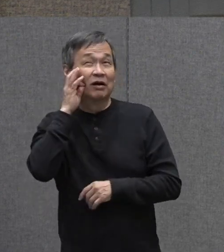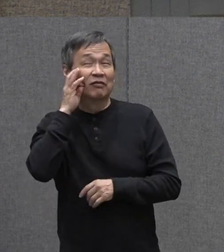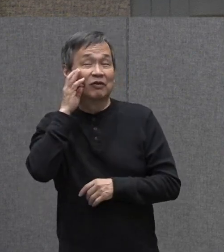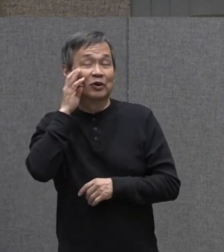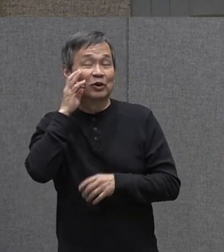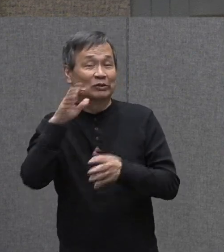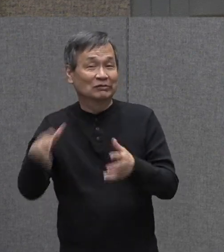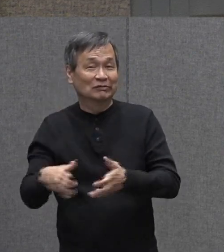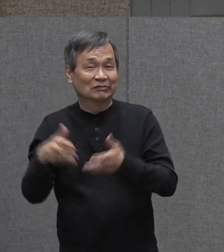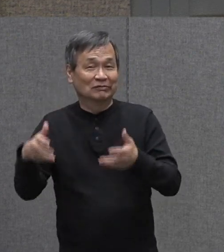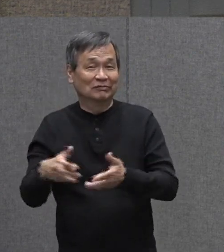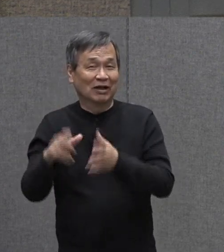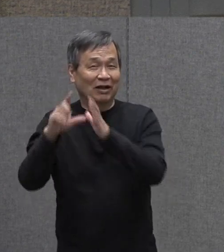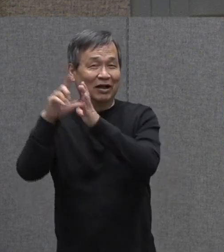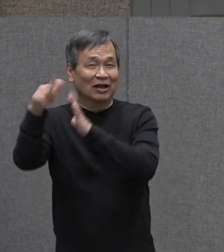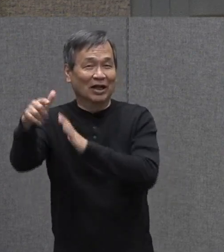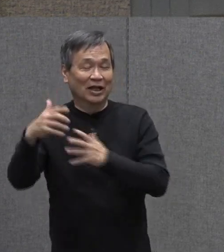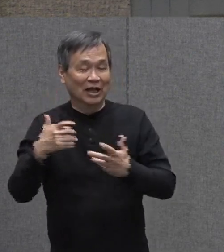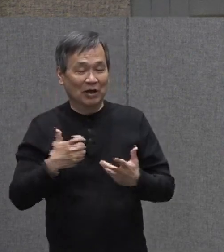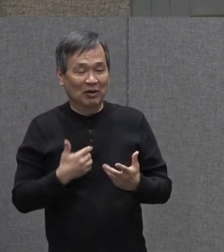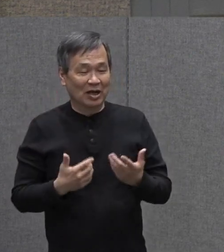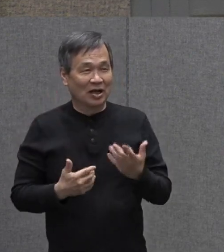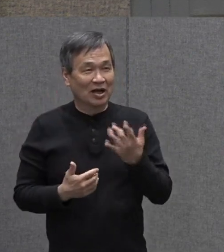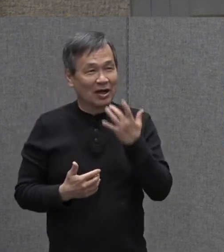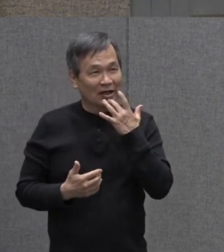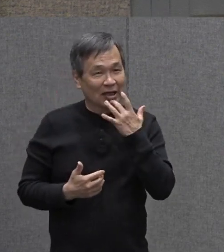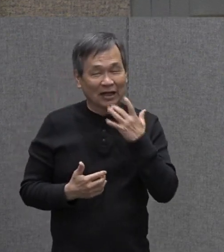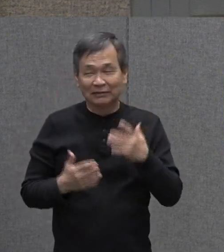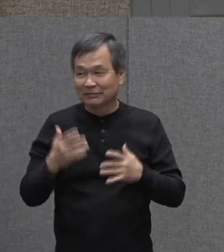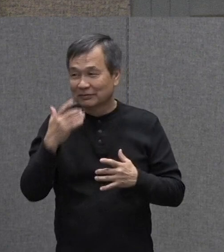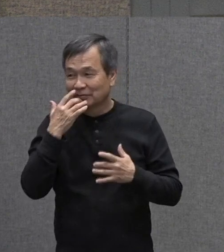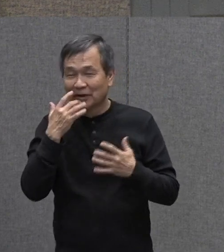I want flavors that go really well together.